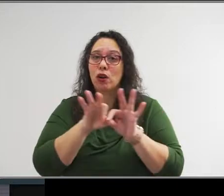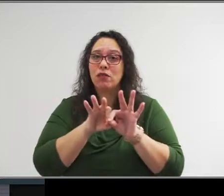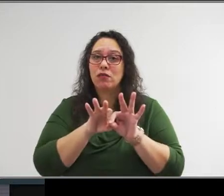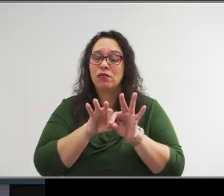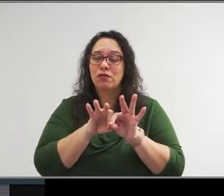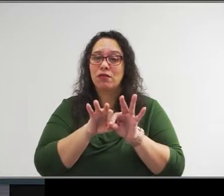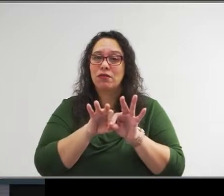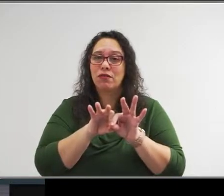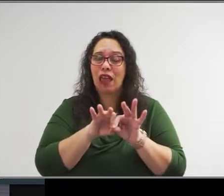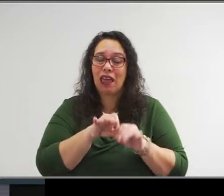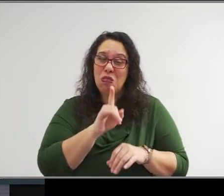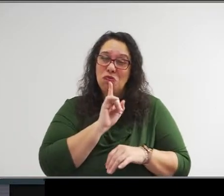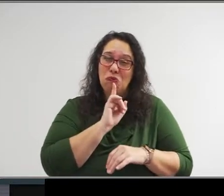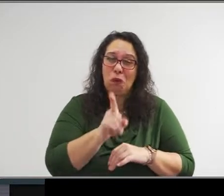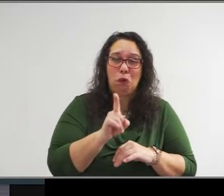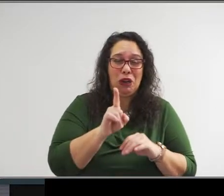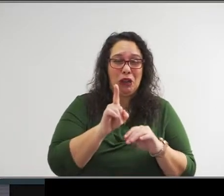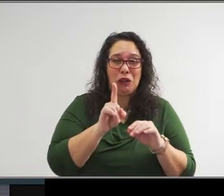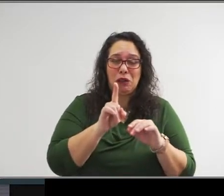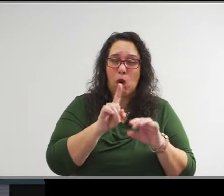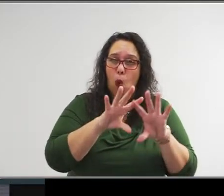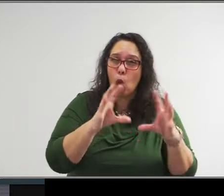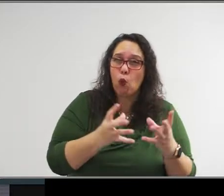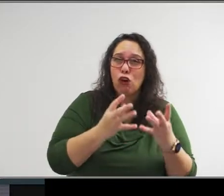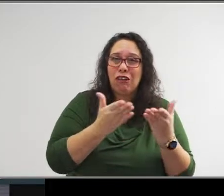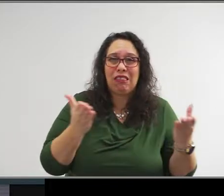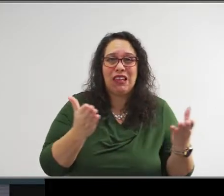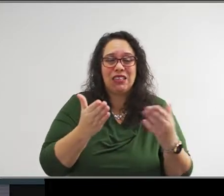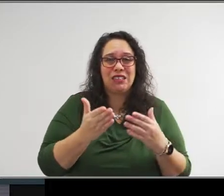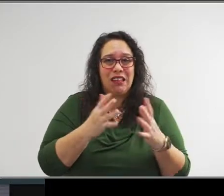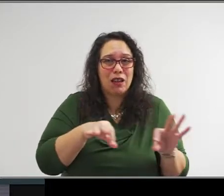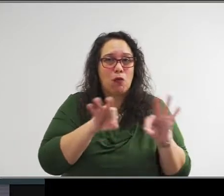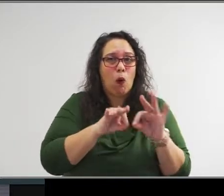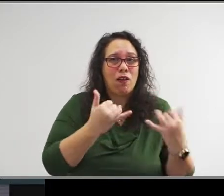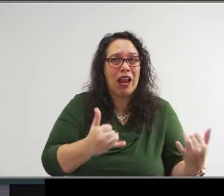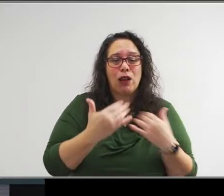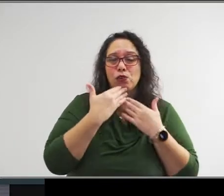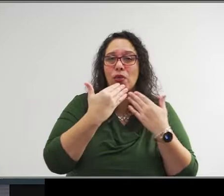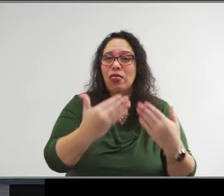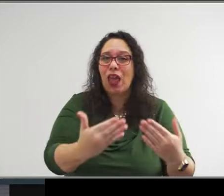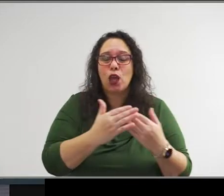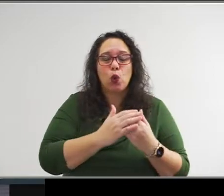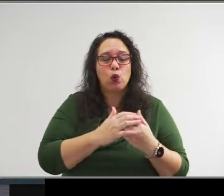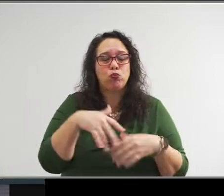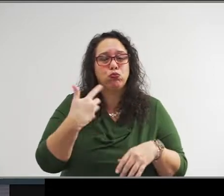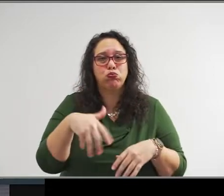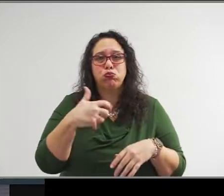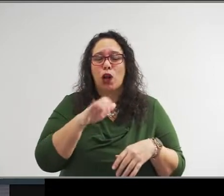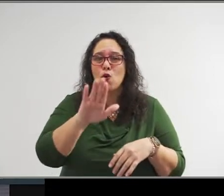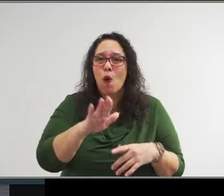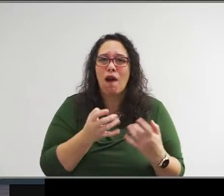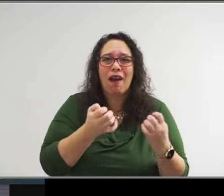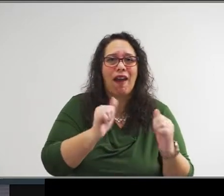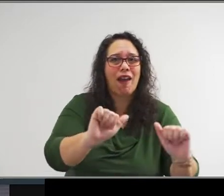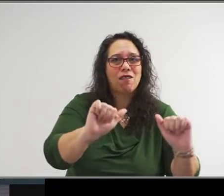especially, as we are distance learning. So thank you for the tremendous effort that you're doing over and above.